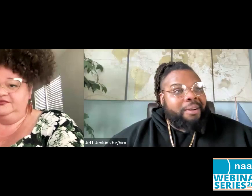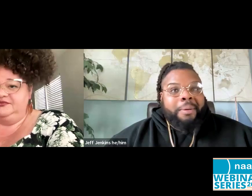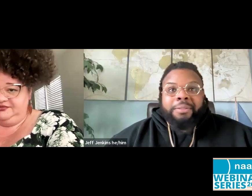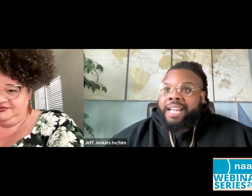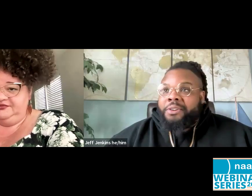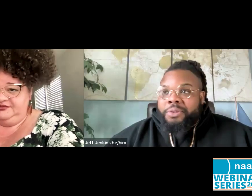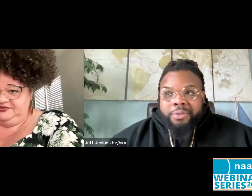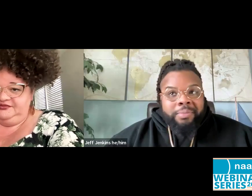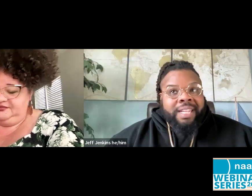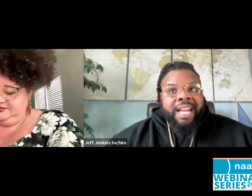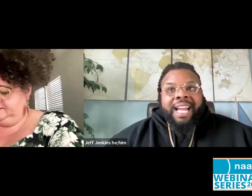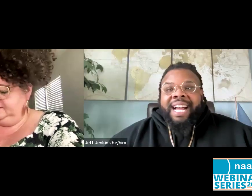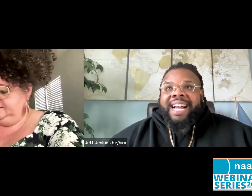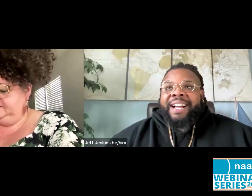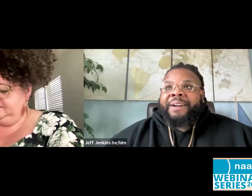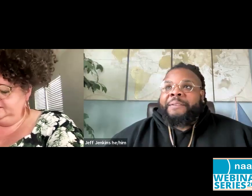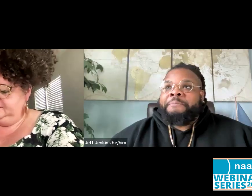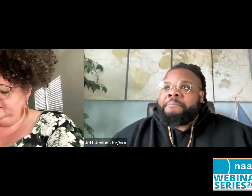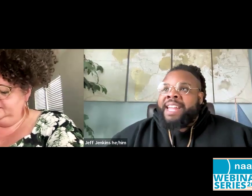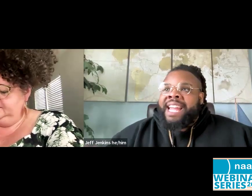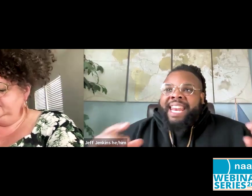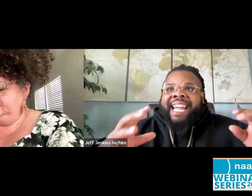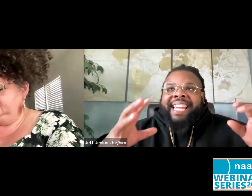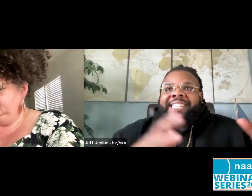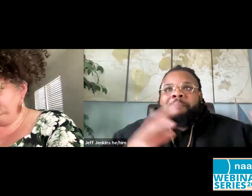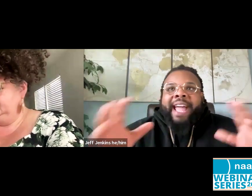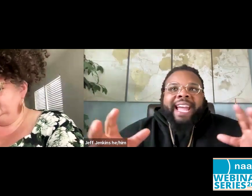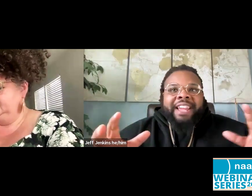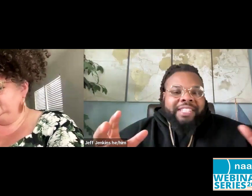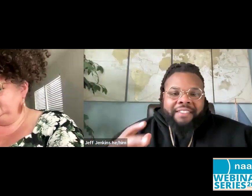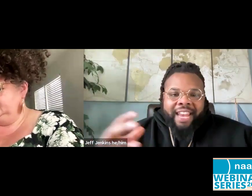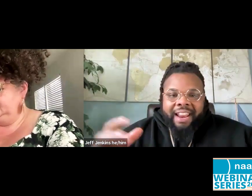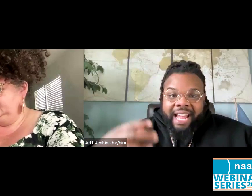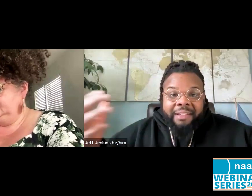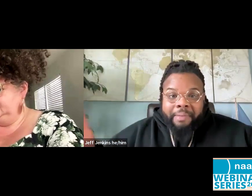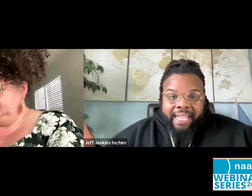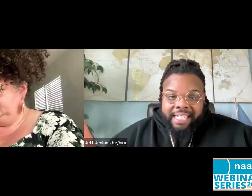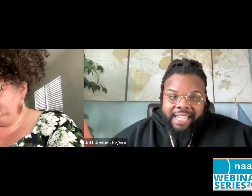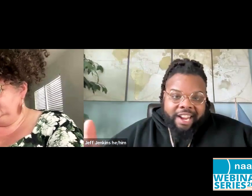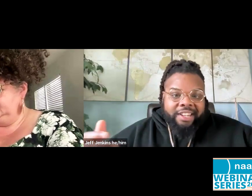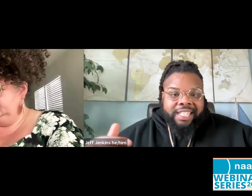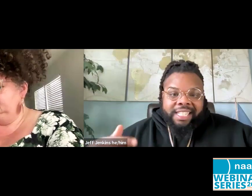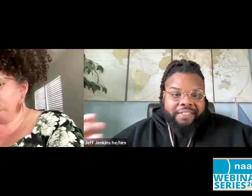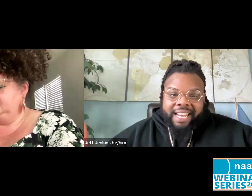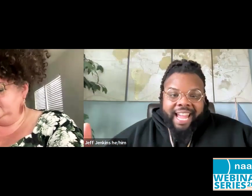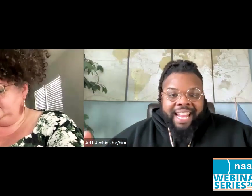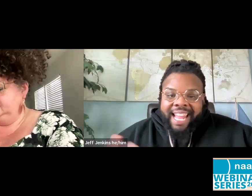or hotel rooms or like in Japan, they used to have a lot of like plastic chairs and stuff like that.